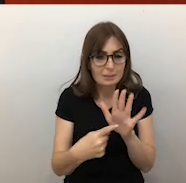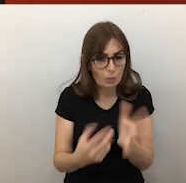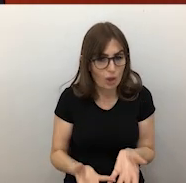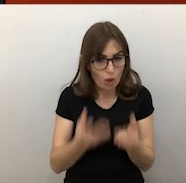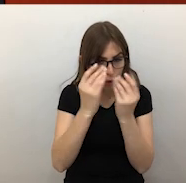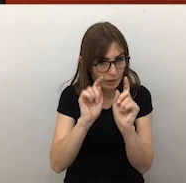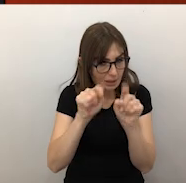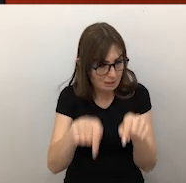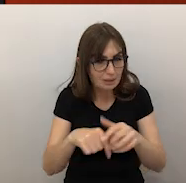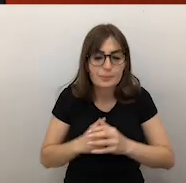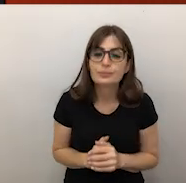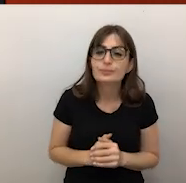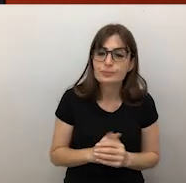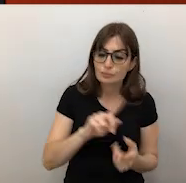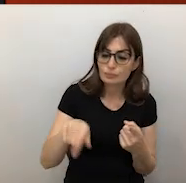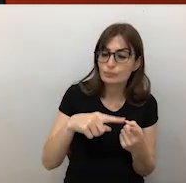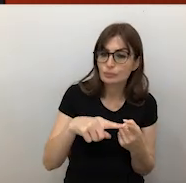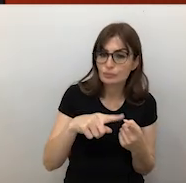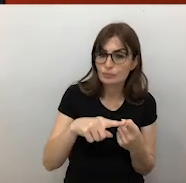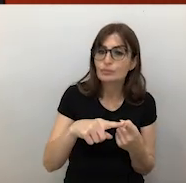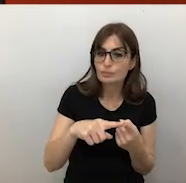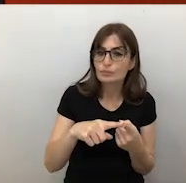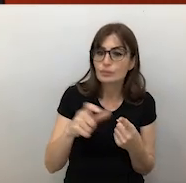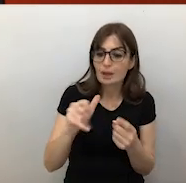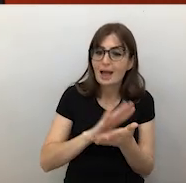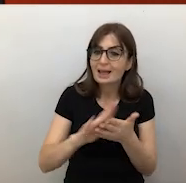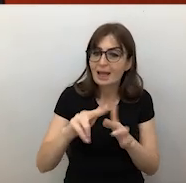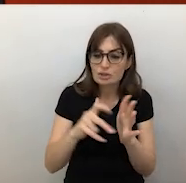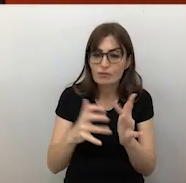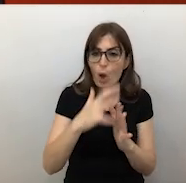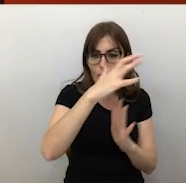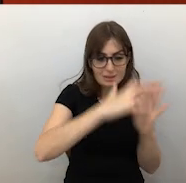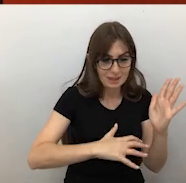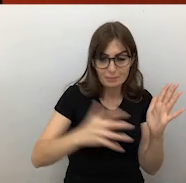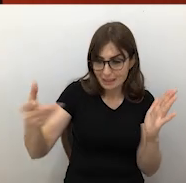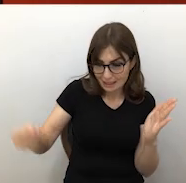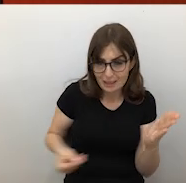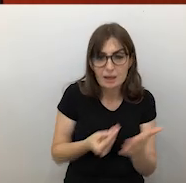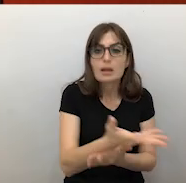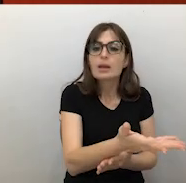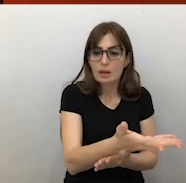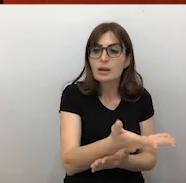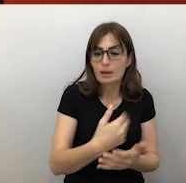To summarise the key learnings from this part of the series. First, a cashflow statement shows the inflows